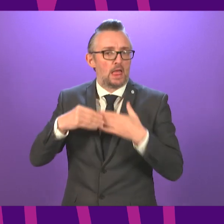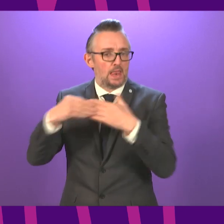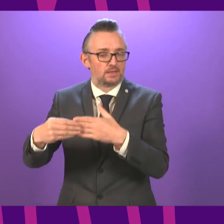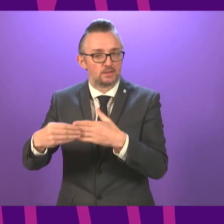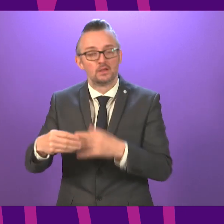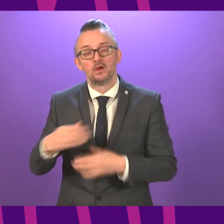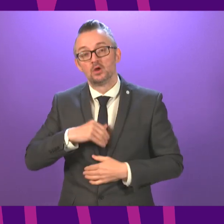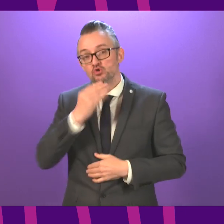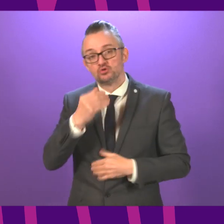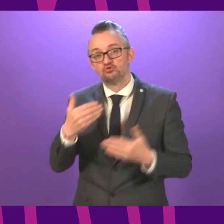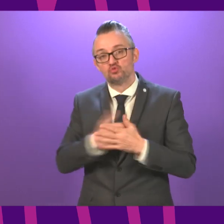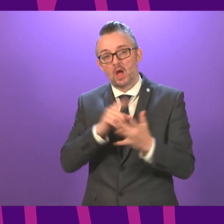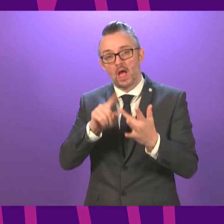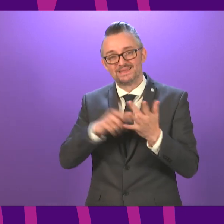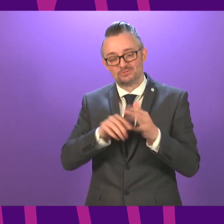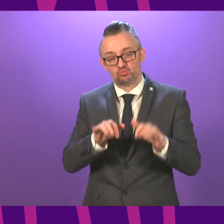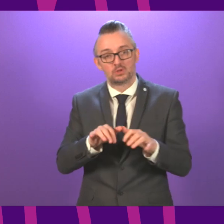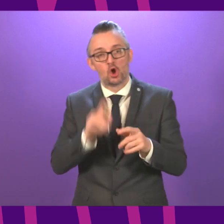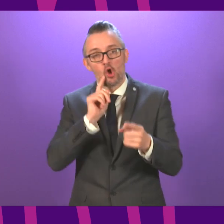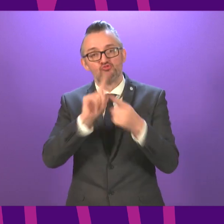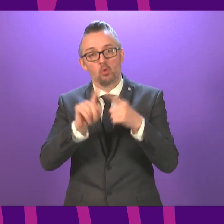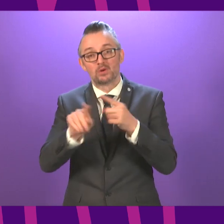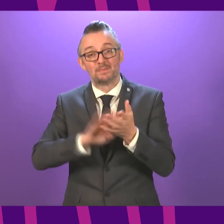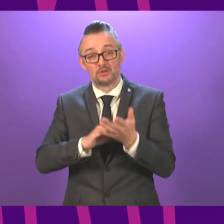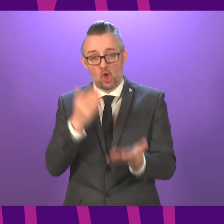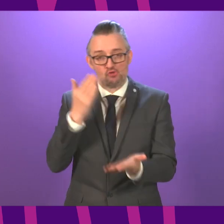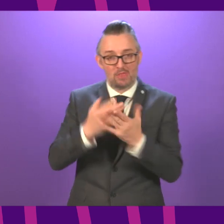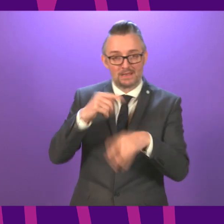to gather real-time data on medicines stockholding and stock usage in hospitals.